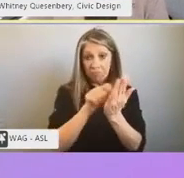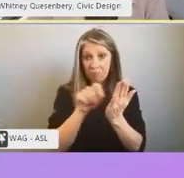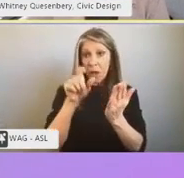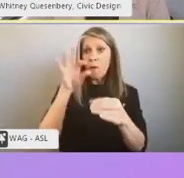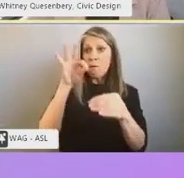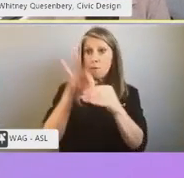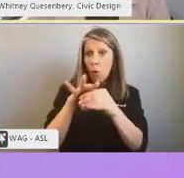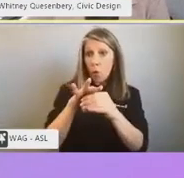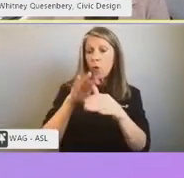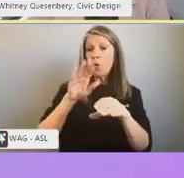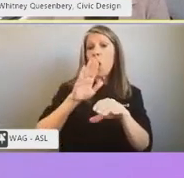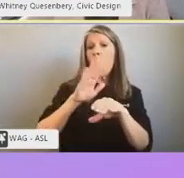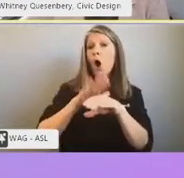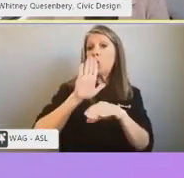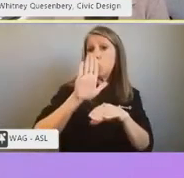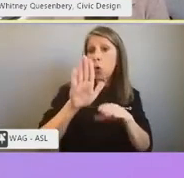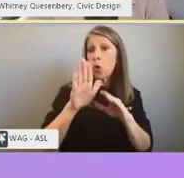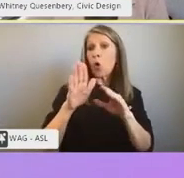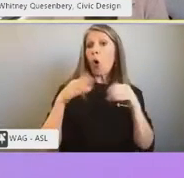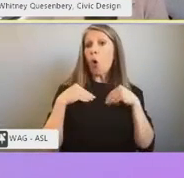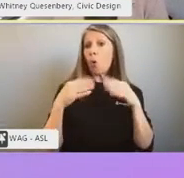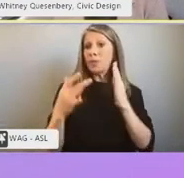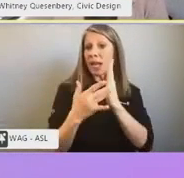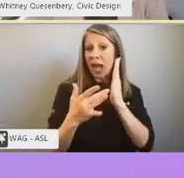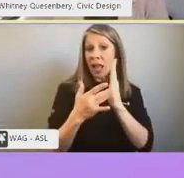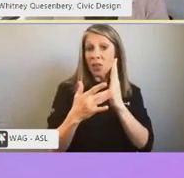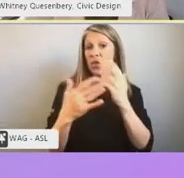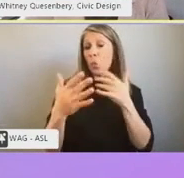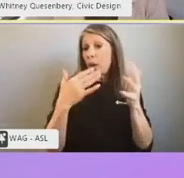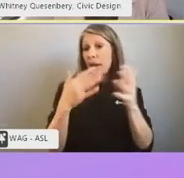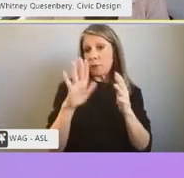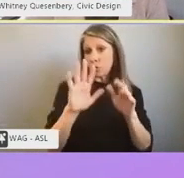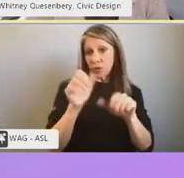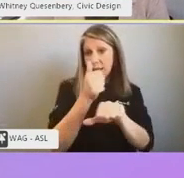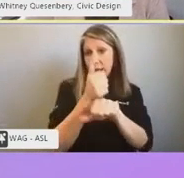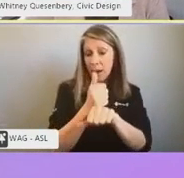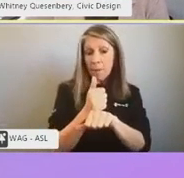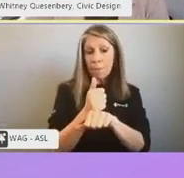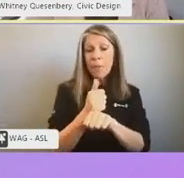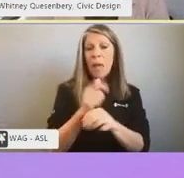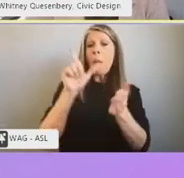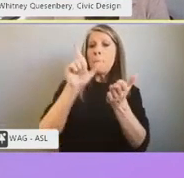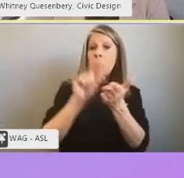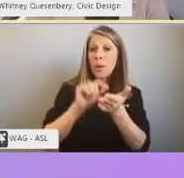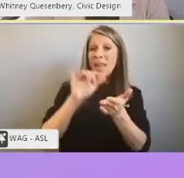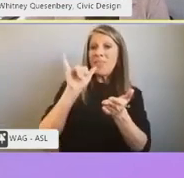vote by mail, or AVBM, which our system is that you can download your ballot, vote on